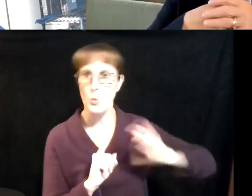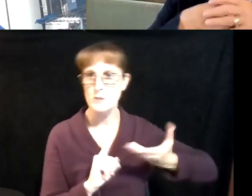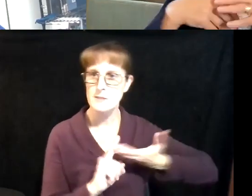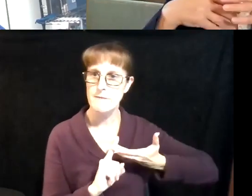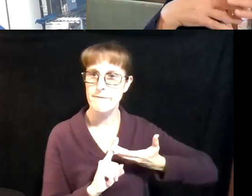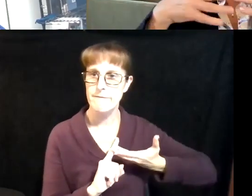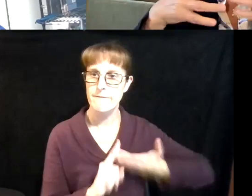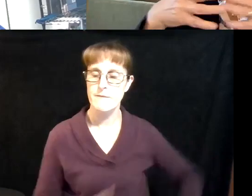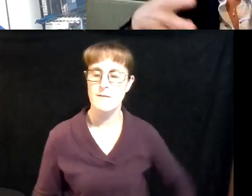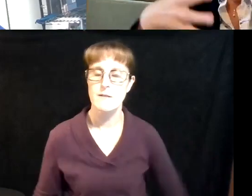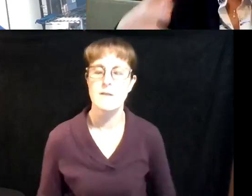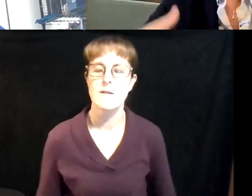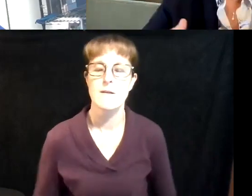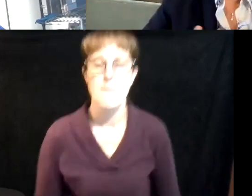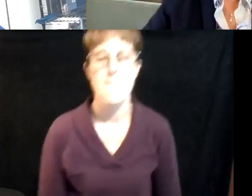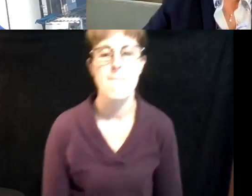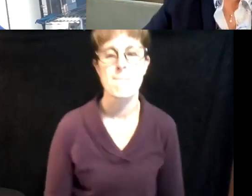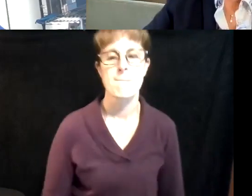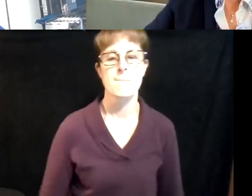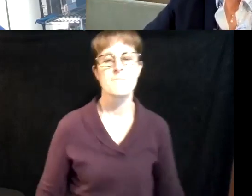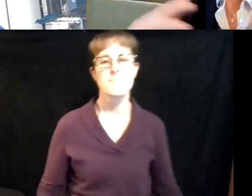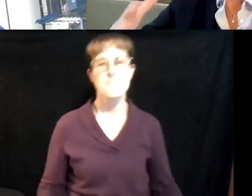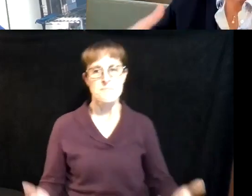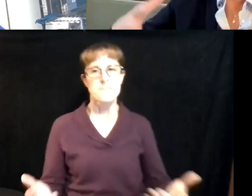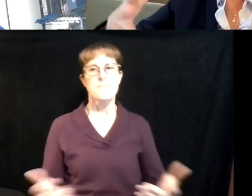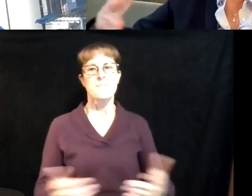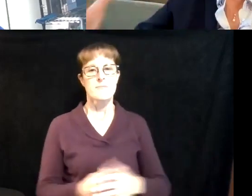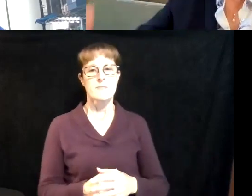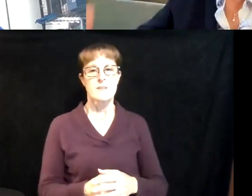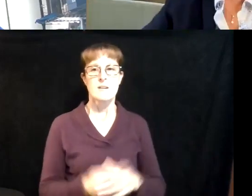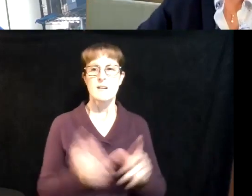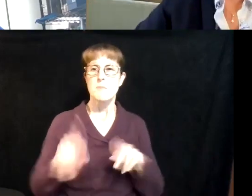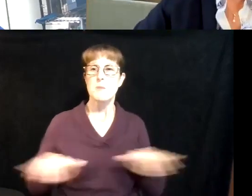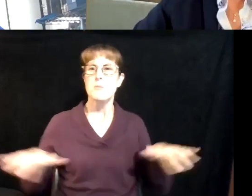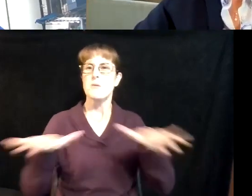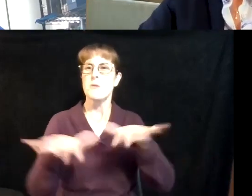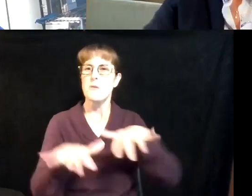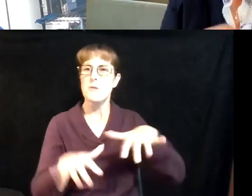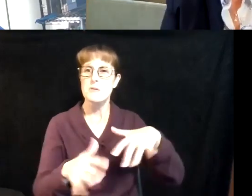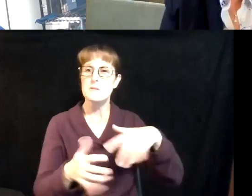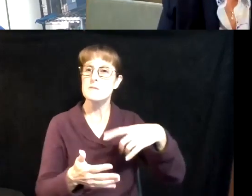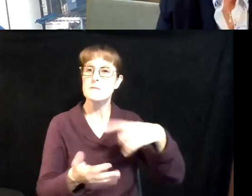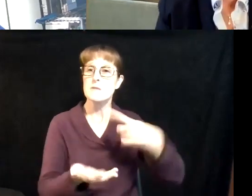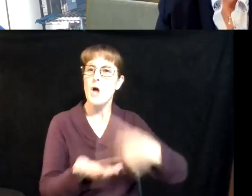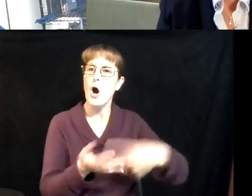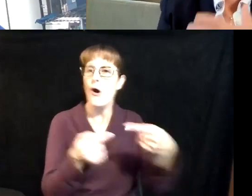People will argue that we live in a society Murray Sidman,